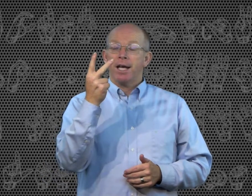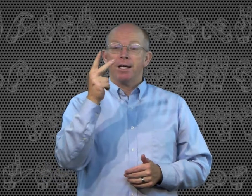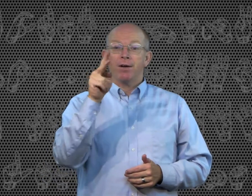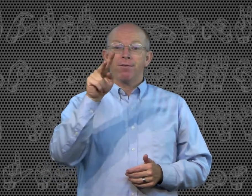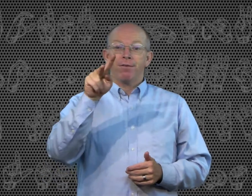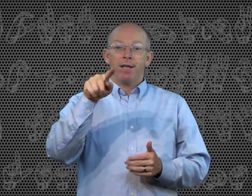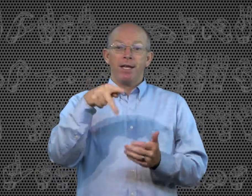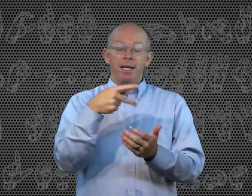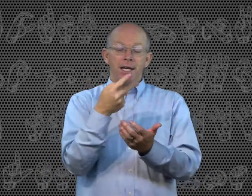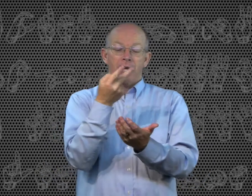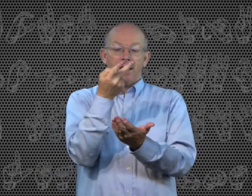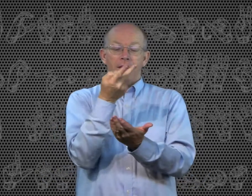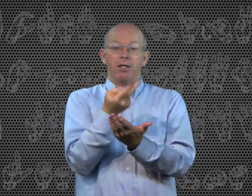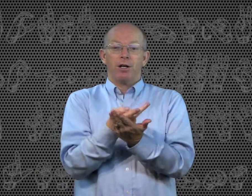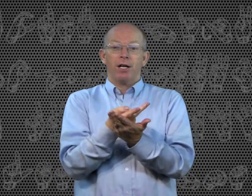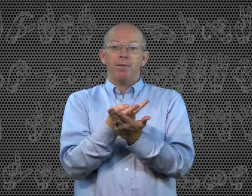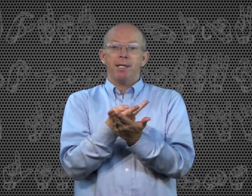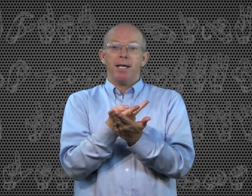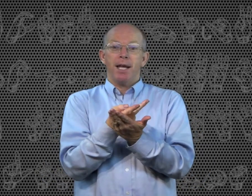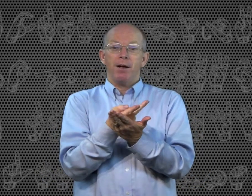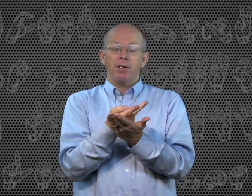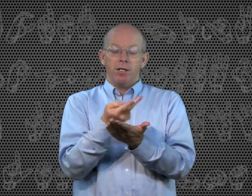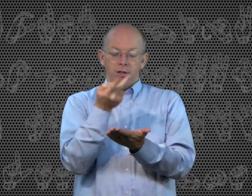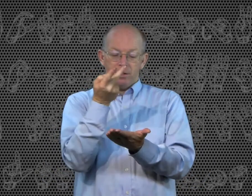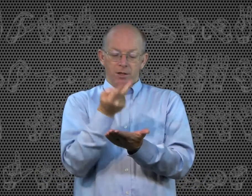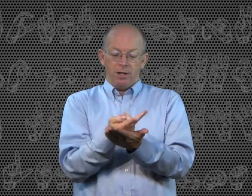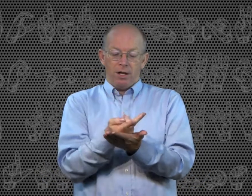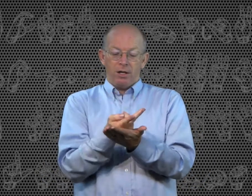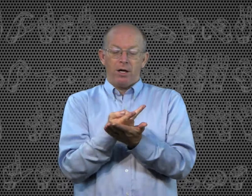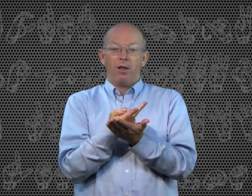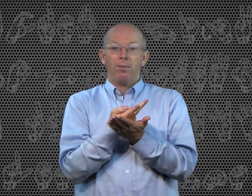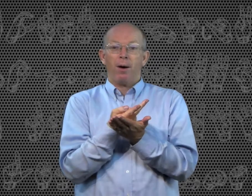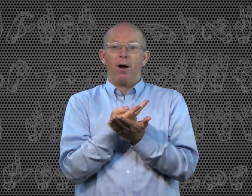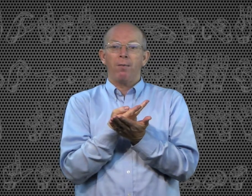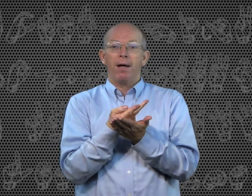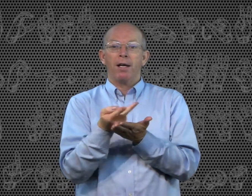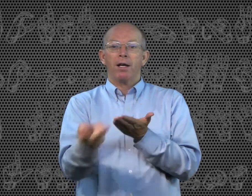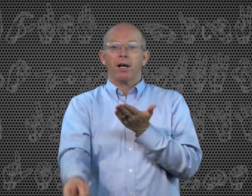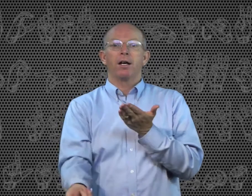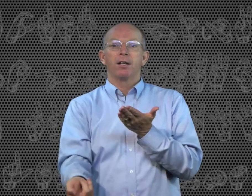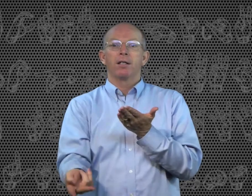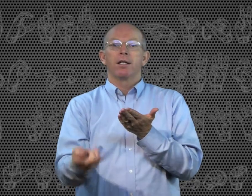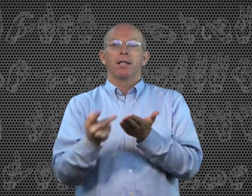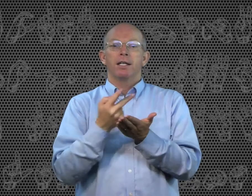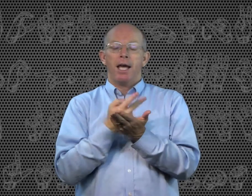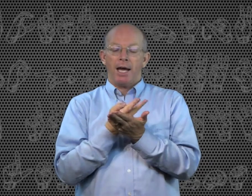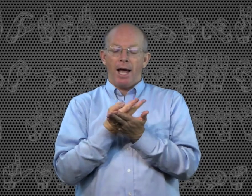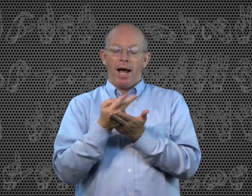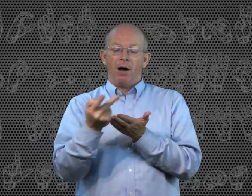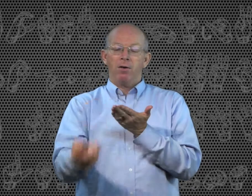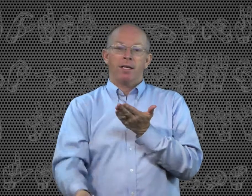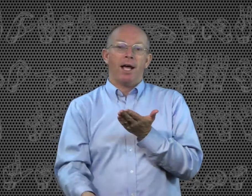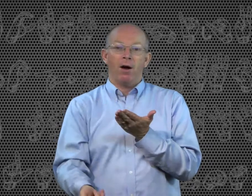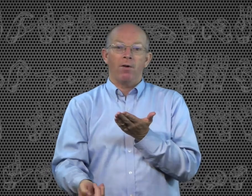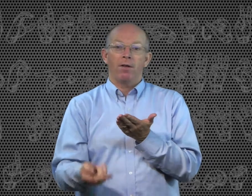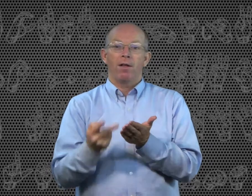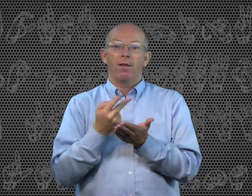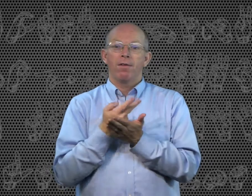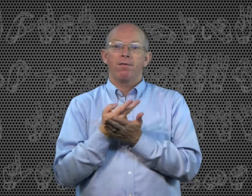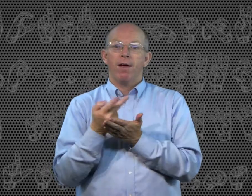Take your V and turn it upside down on your other palm and you take it out and down.